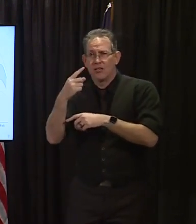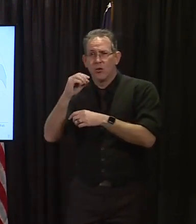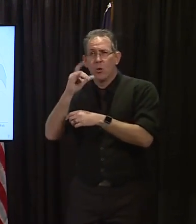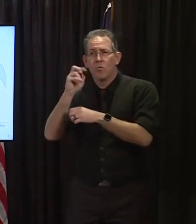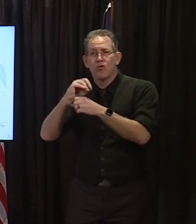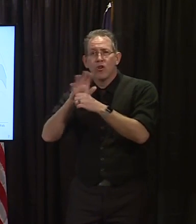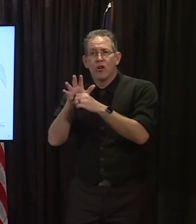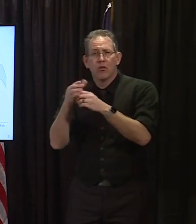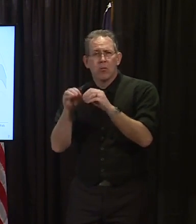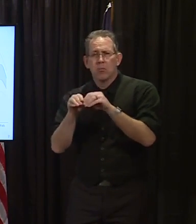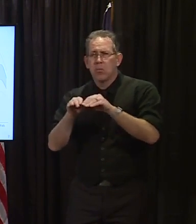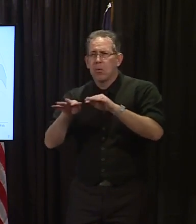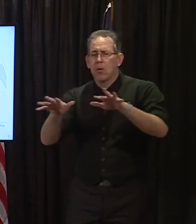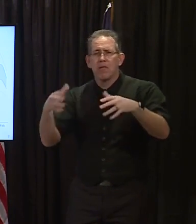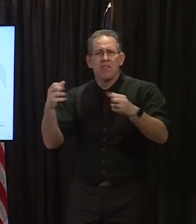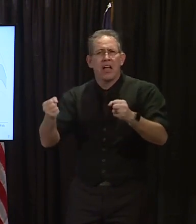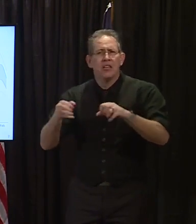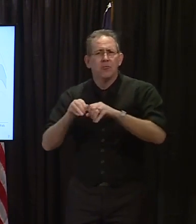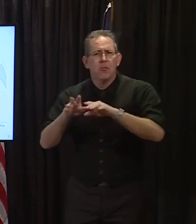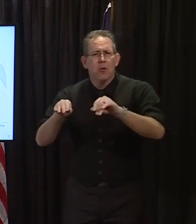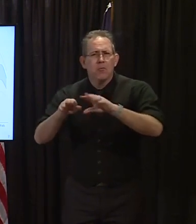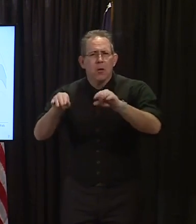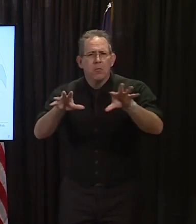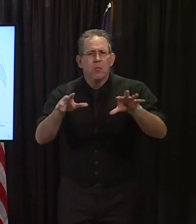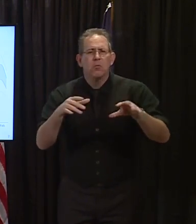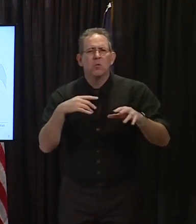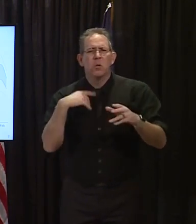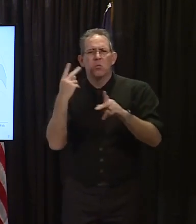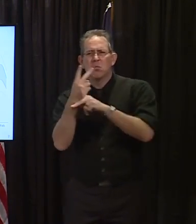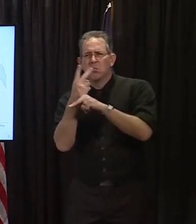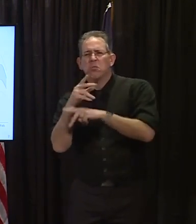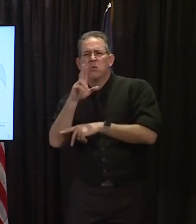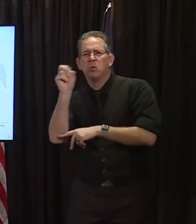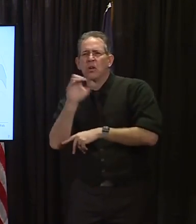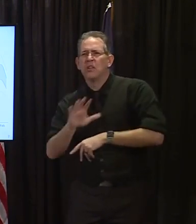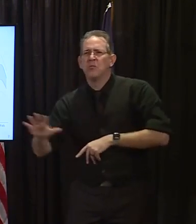ensemble modelers put out last night shows that cases are expected to